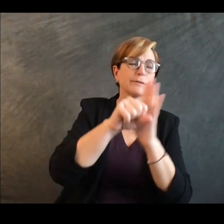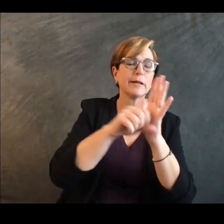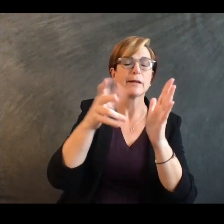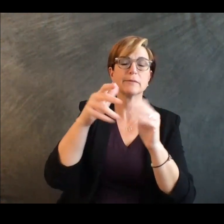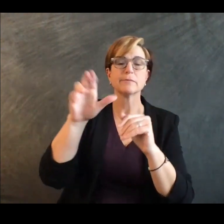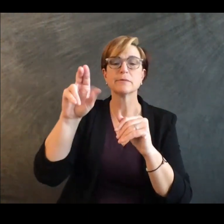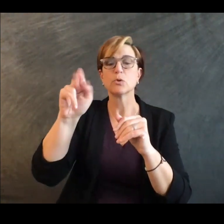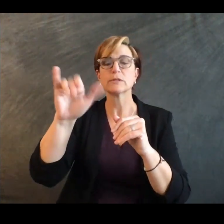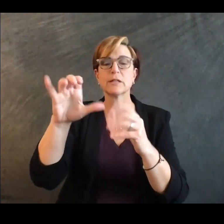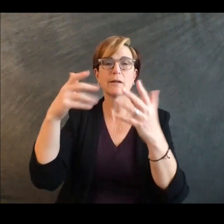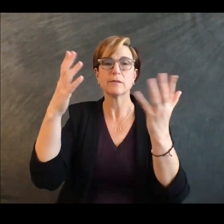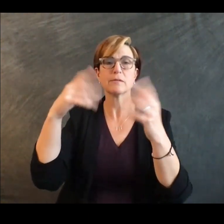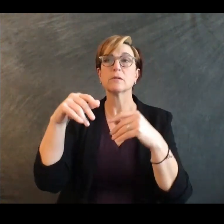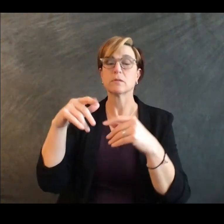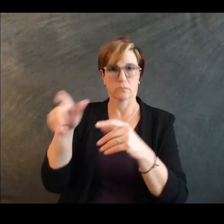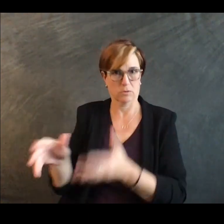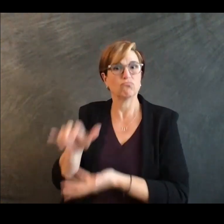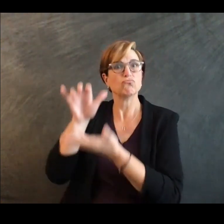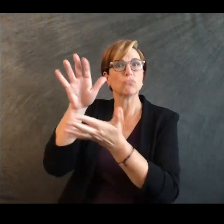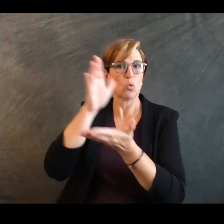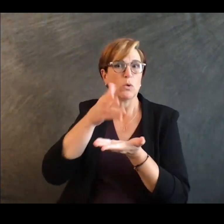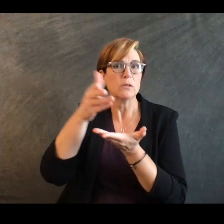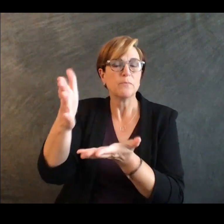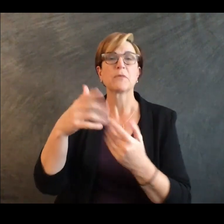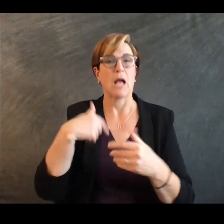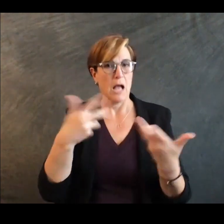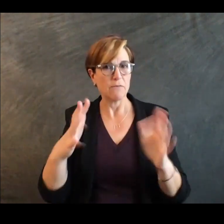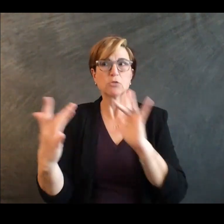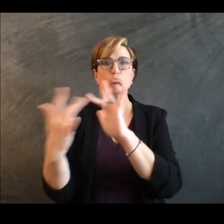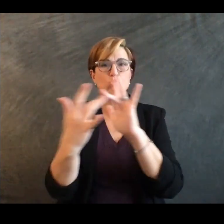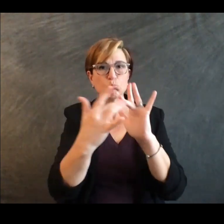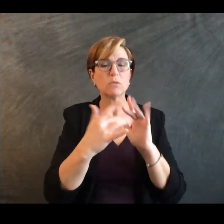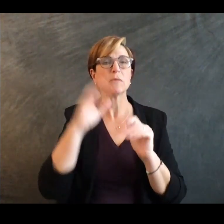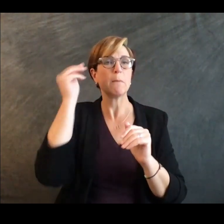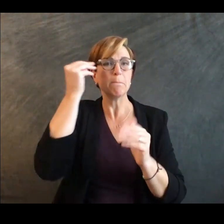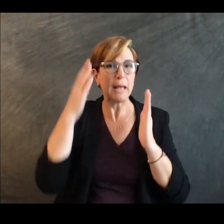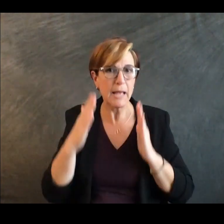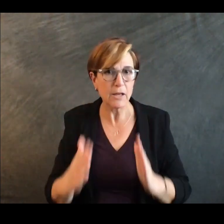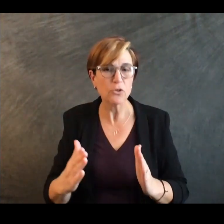de Blasio and we really have a great well coordinated campaign with mayor de